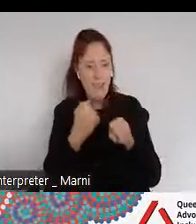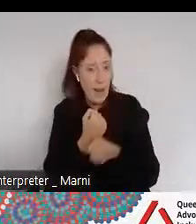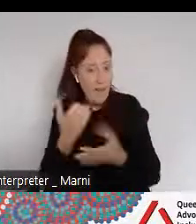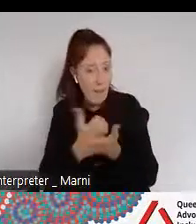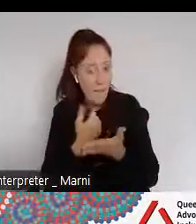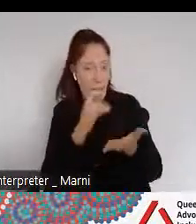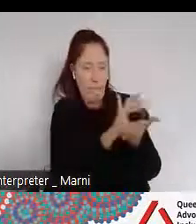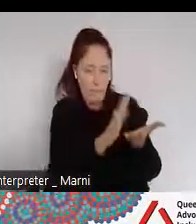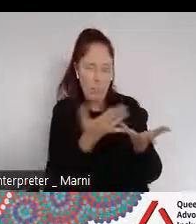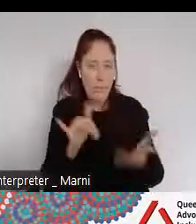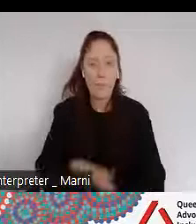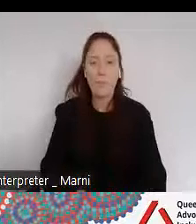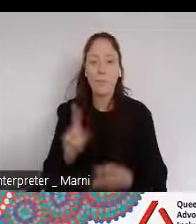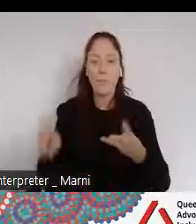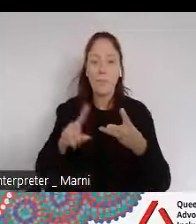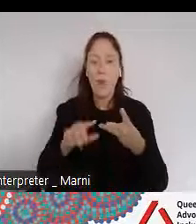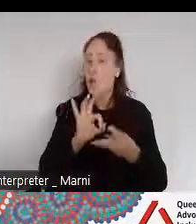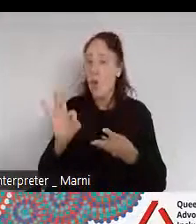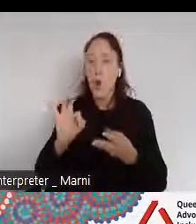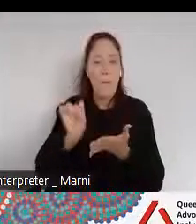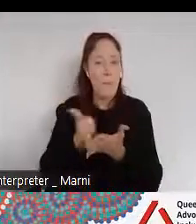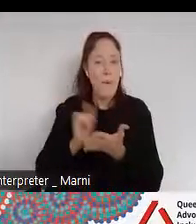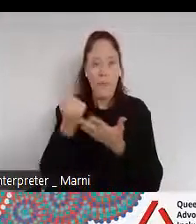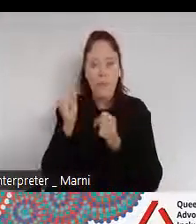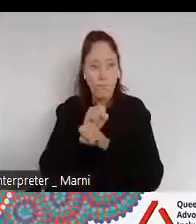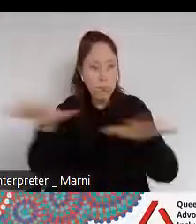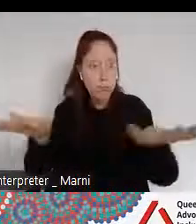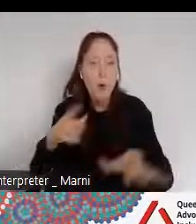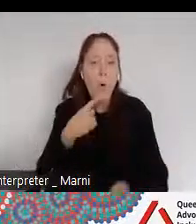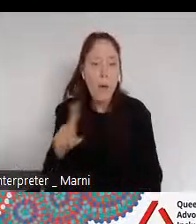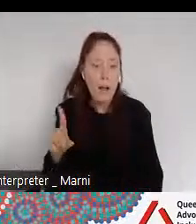There's also a non publication order which can be used outside of the